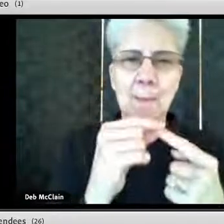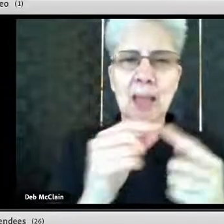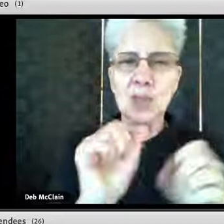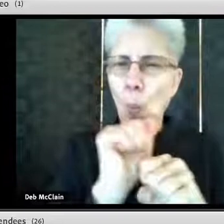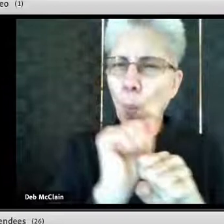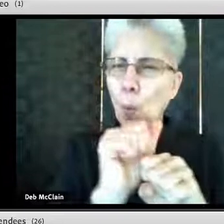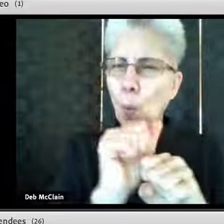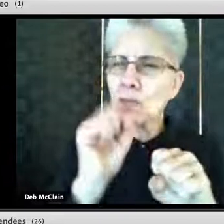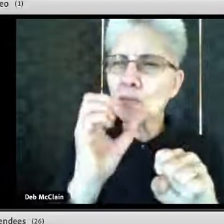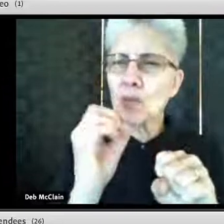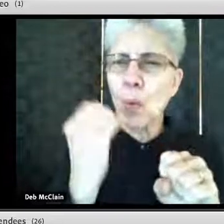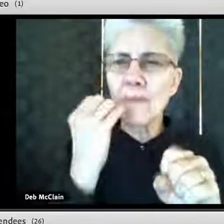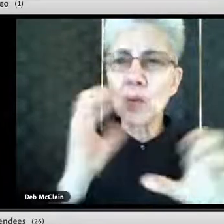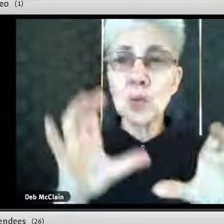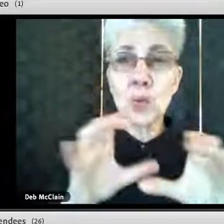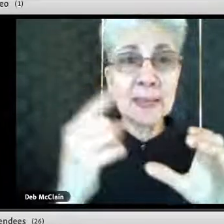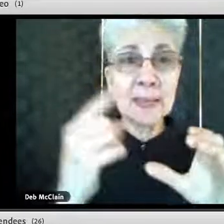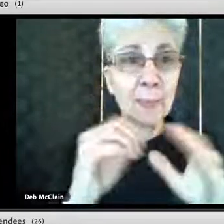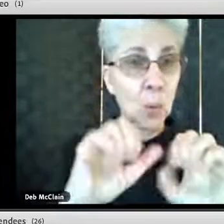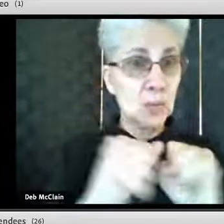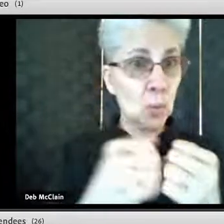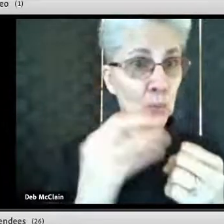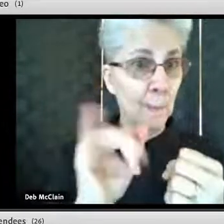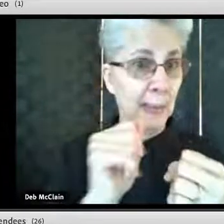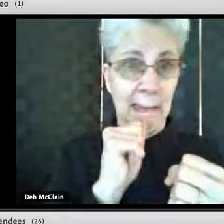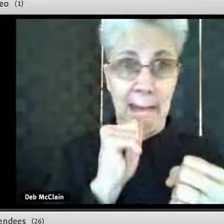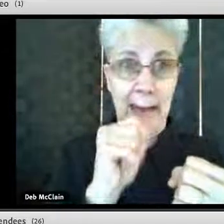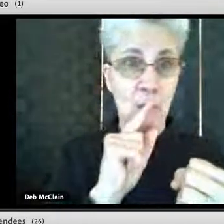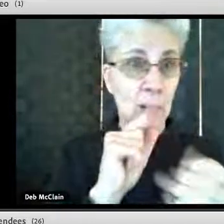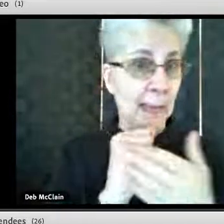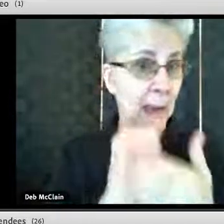And so if you're doing something on social media that's not really helping